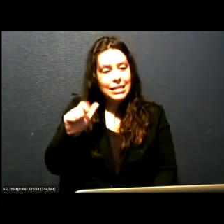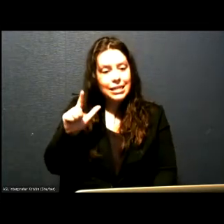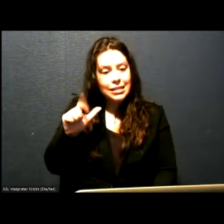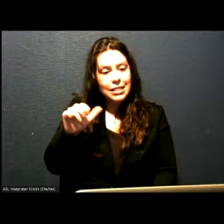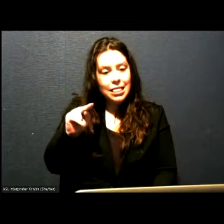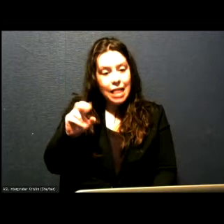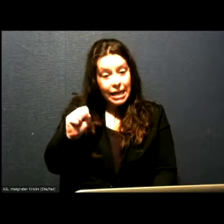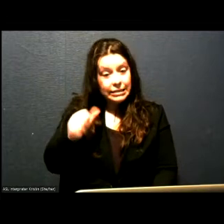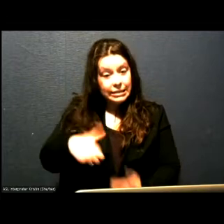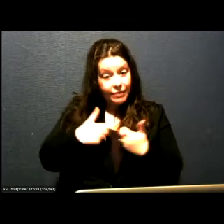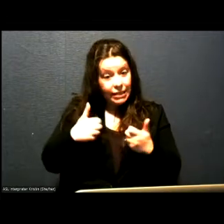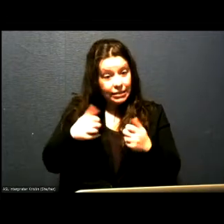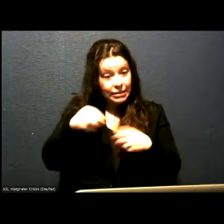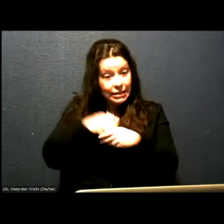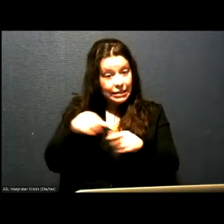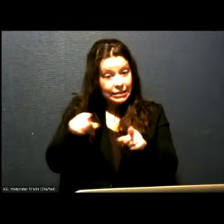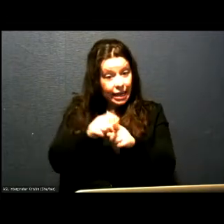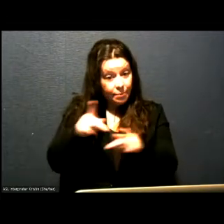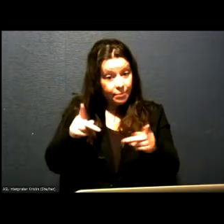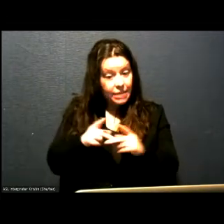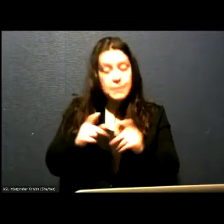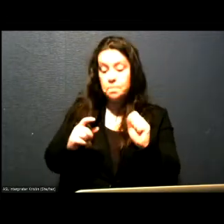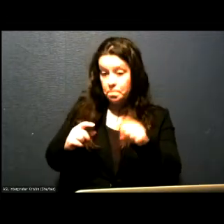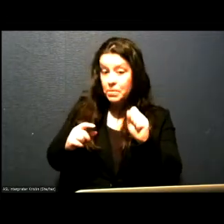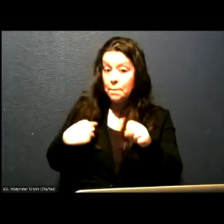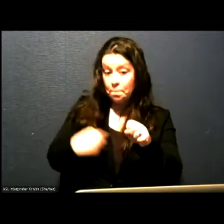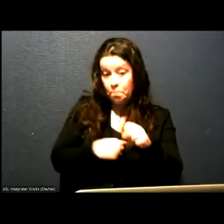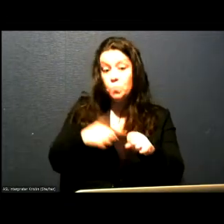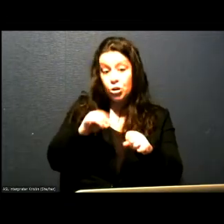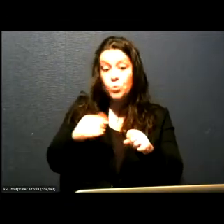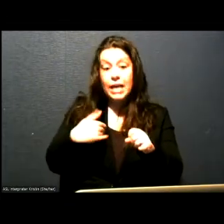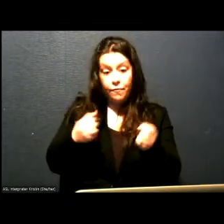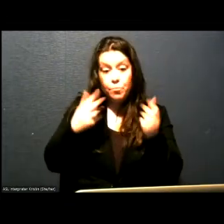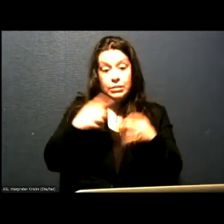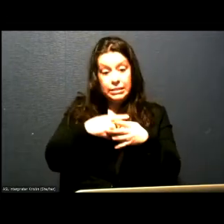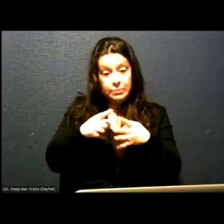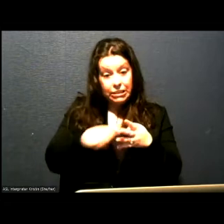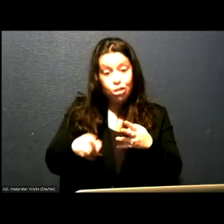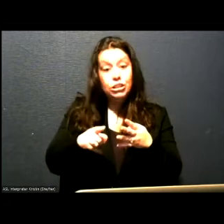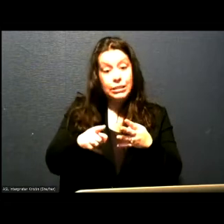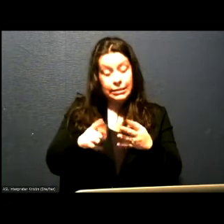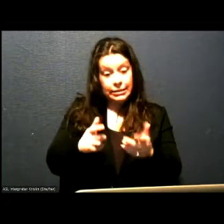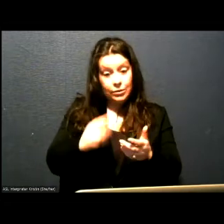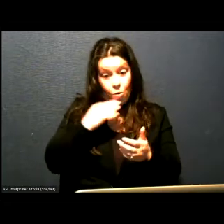Kayleigh: They do. Yeah, we are a multi-species exhibit which is really cool. We do have five sea lions: four females